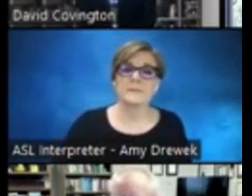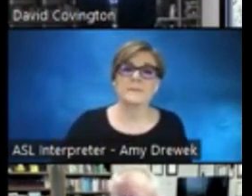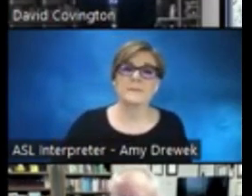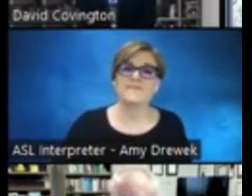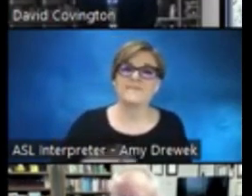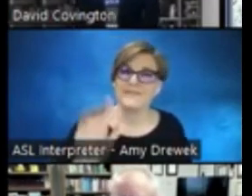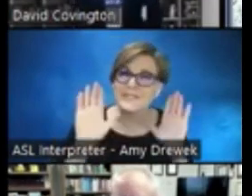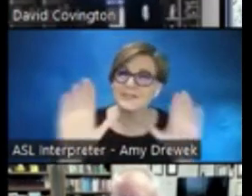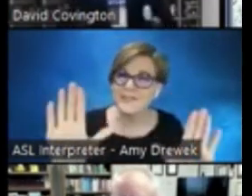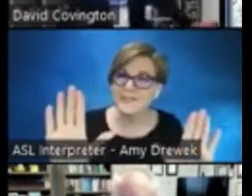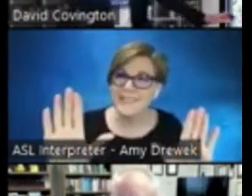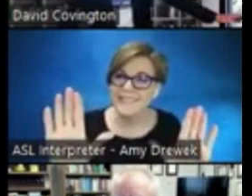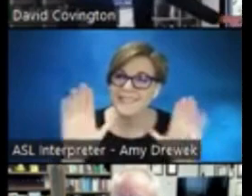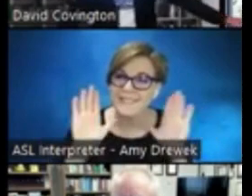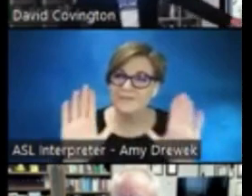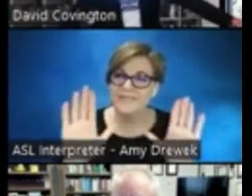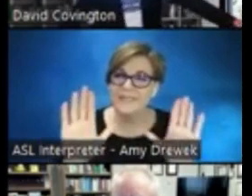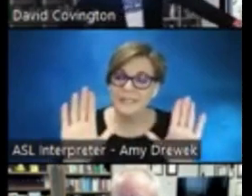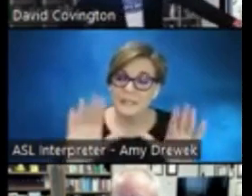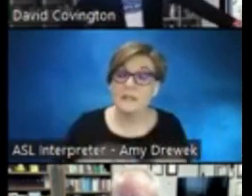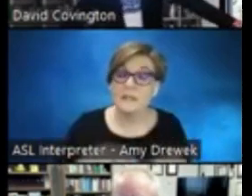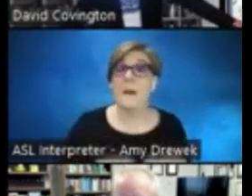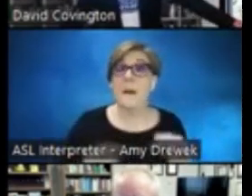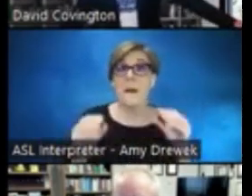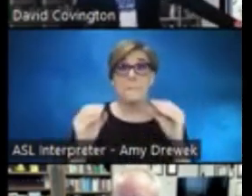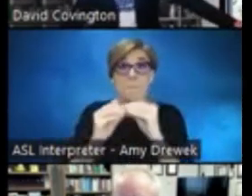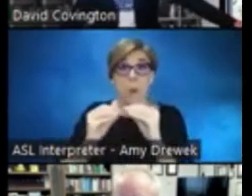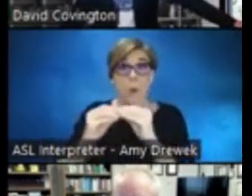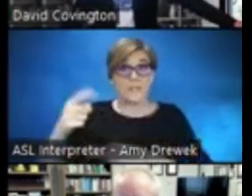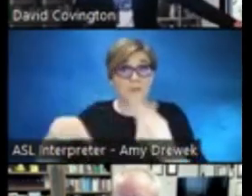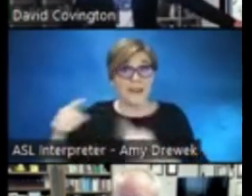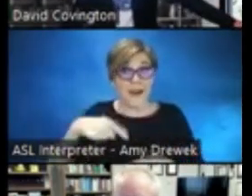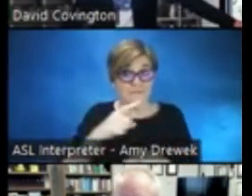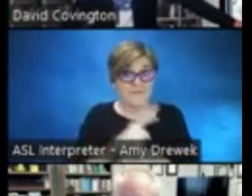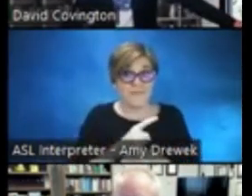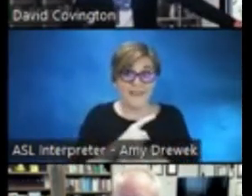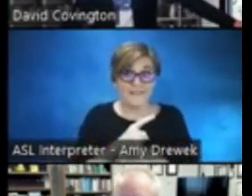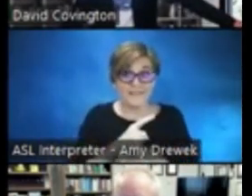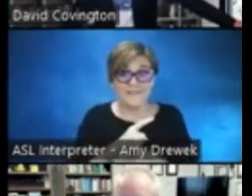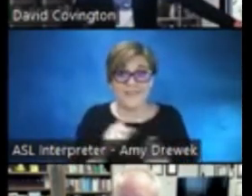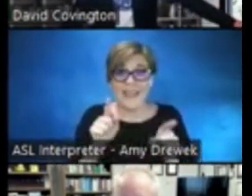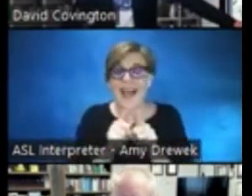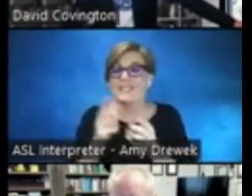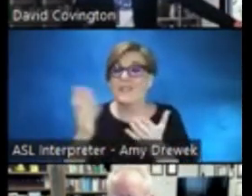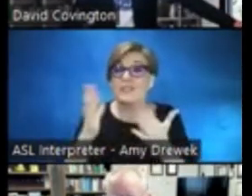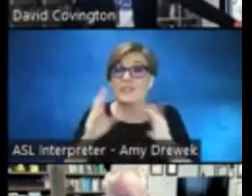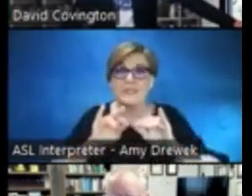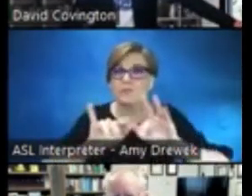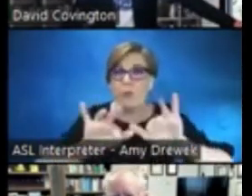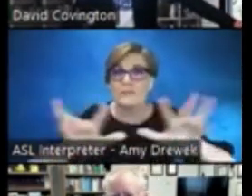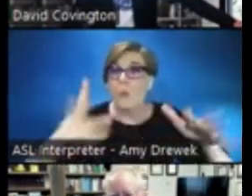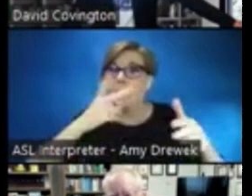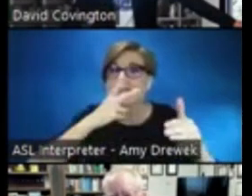GREAT. SO MORE TO COME AS THAT SERVICE BEGINS TO ROLL OUT AND WE SEE OUTCOMES.